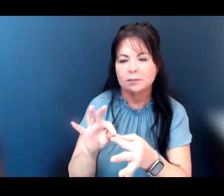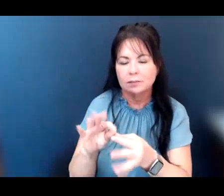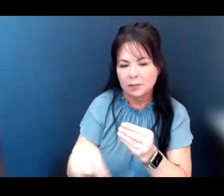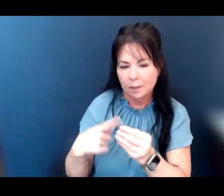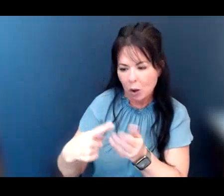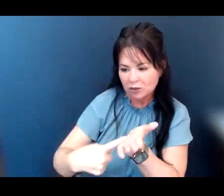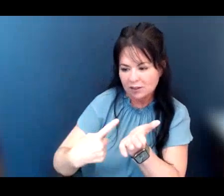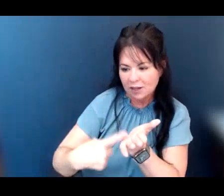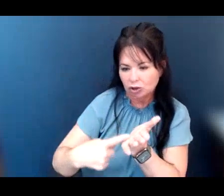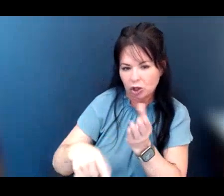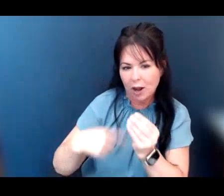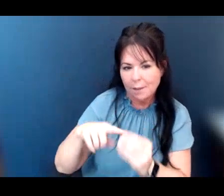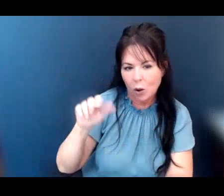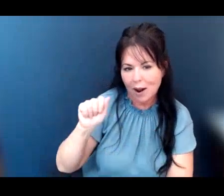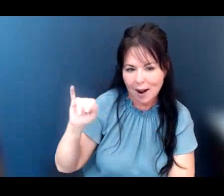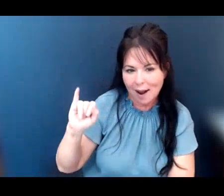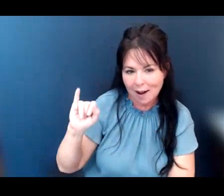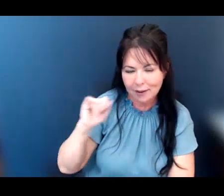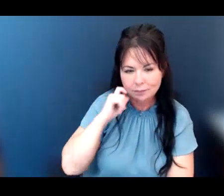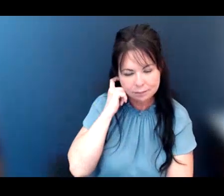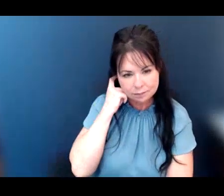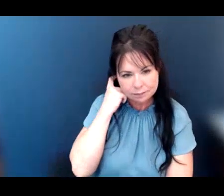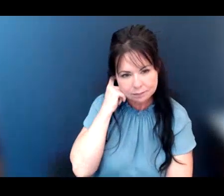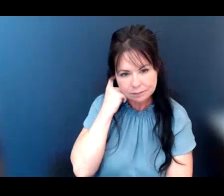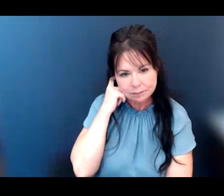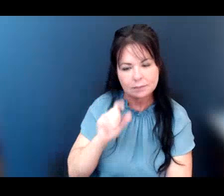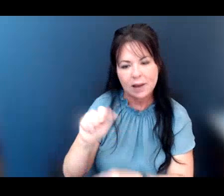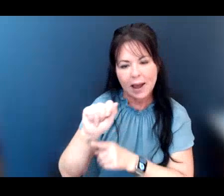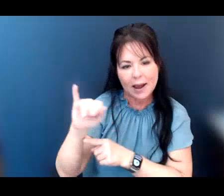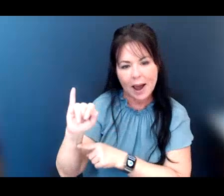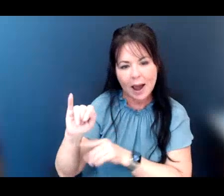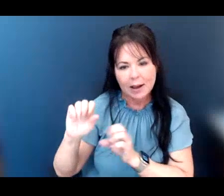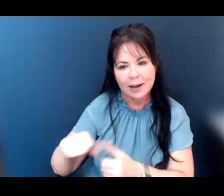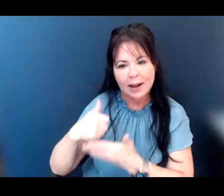And the question is, can AI help with VPAT assessments,